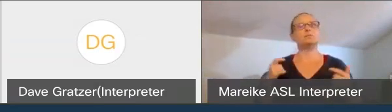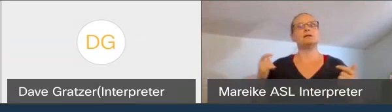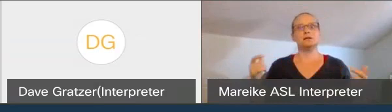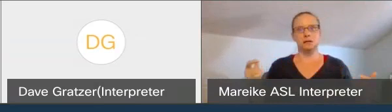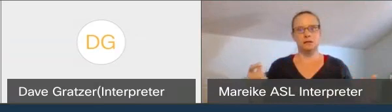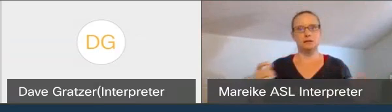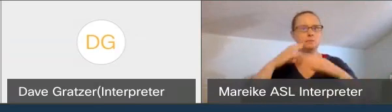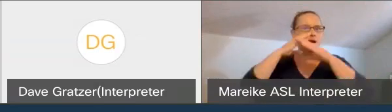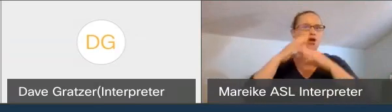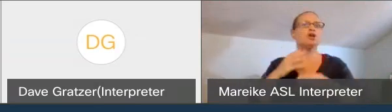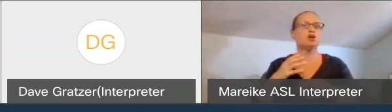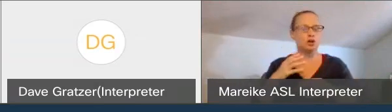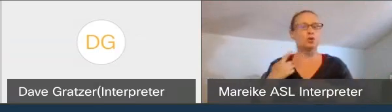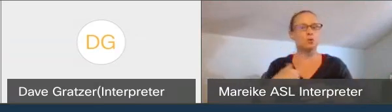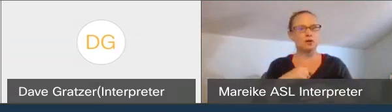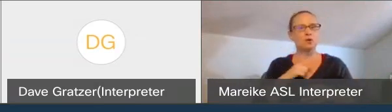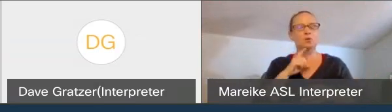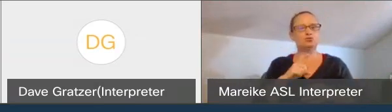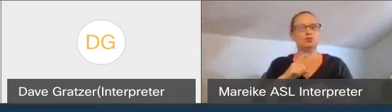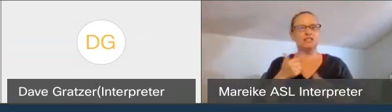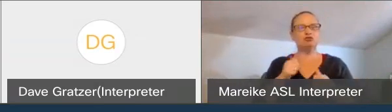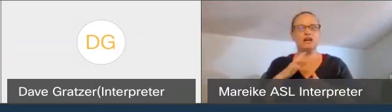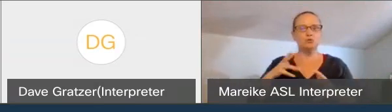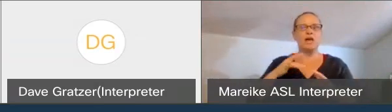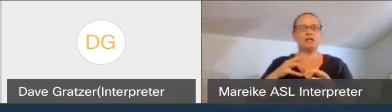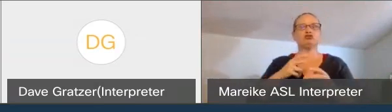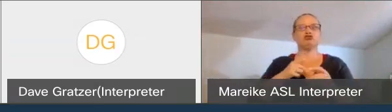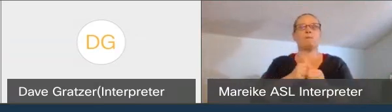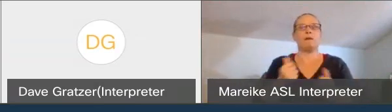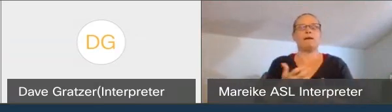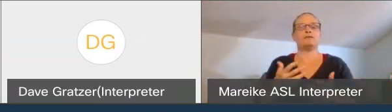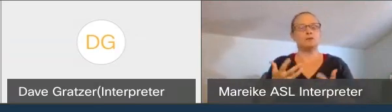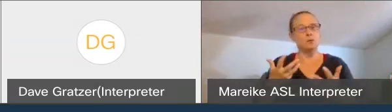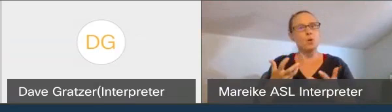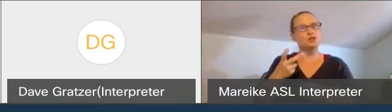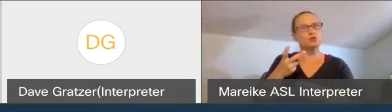as we--we are really trying to, like, catch up and we're just wanting to keep those jail beds for this program,